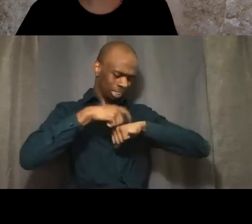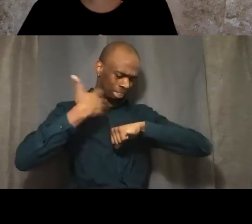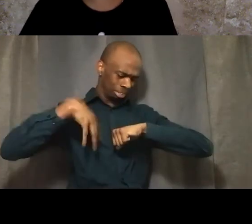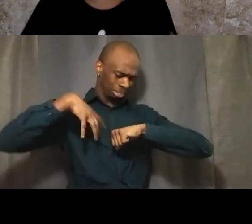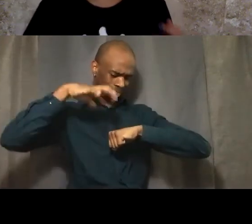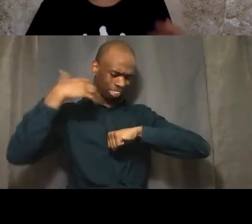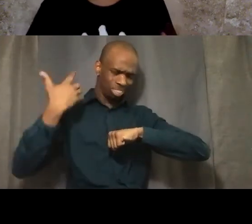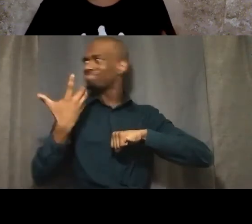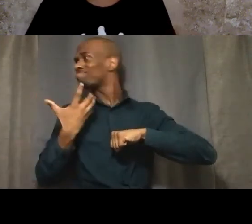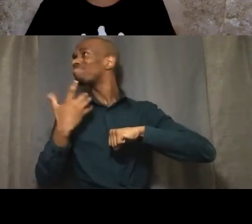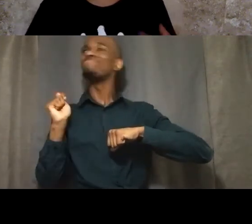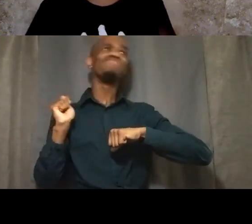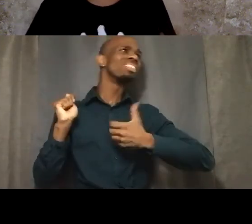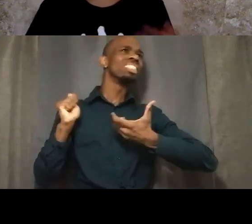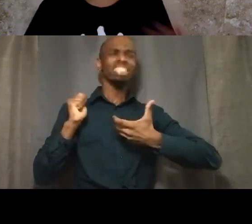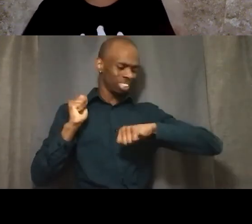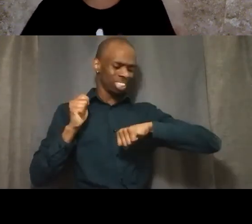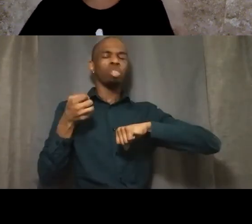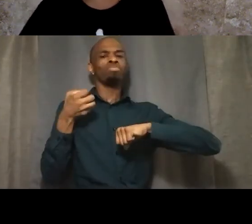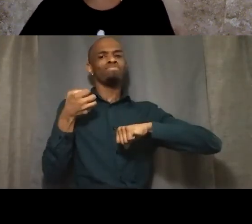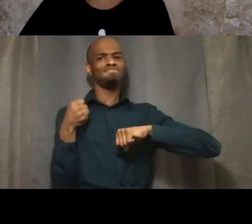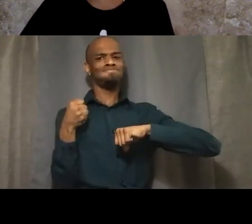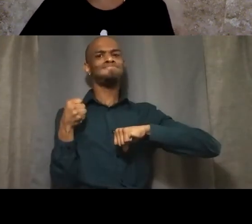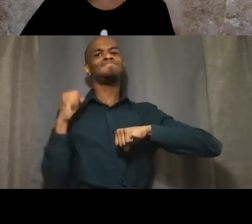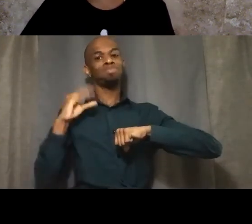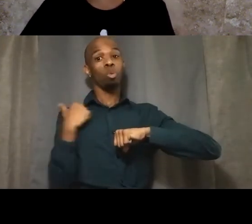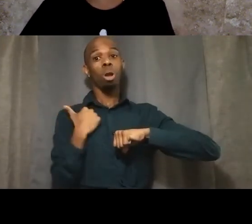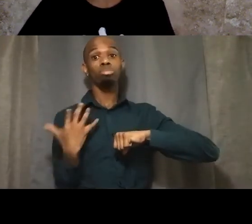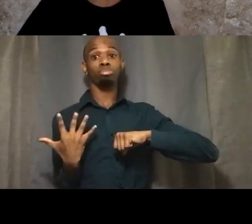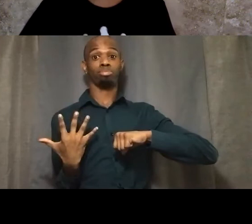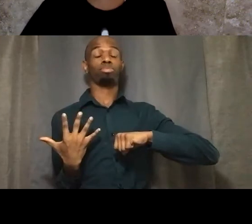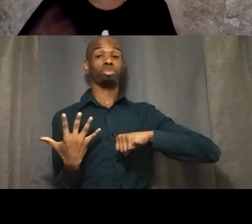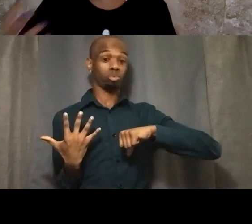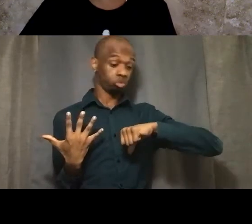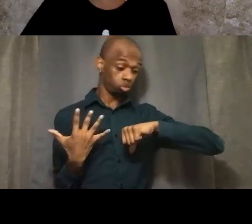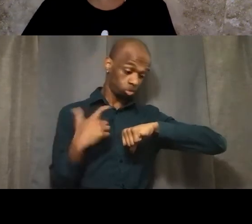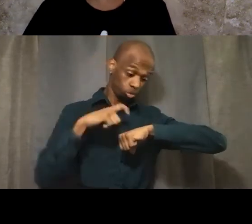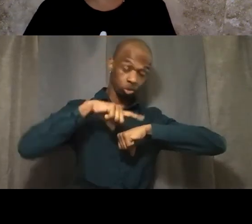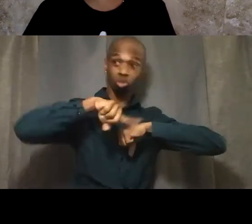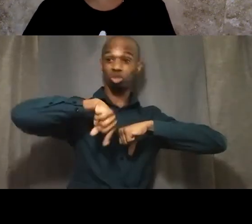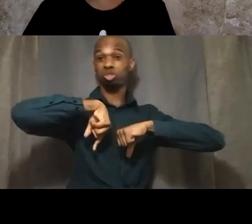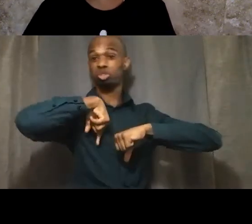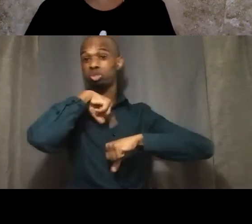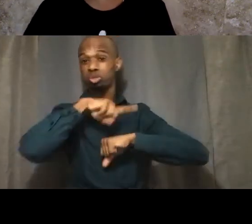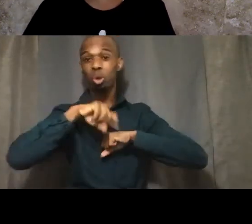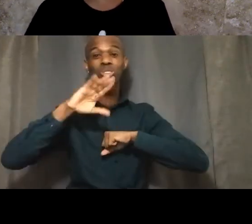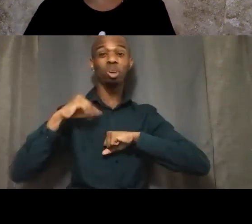And so we have to, even if we reject this idea of self care, caring for ourselves is still important.